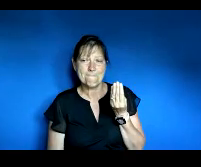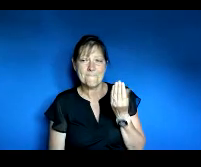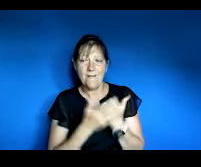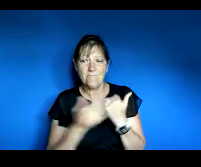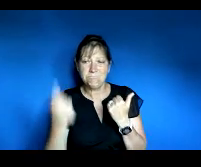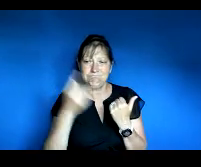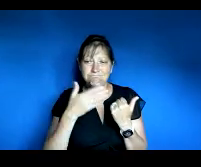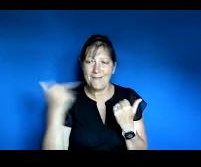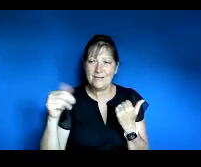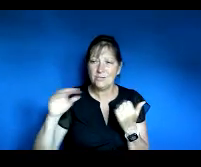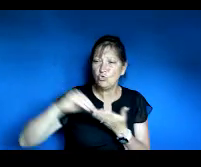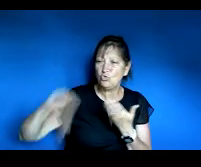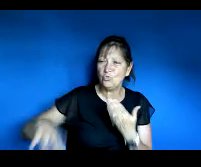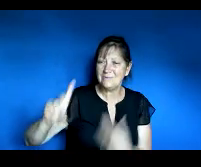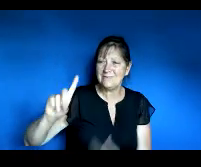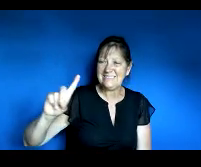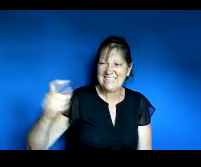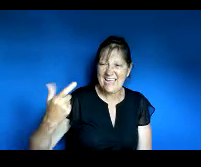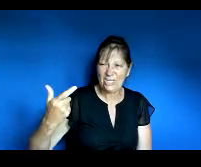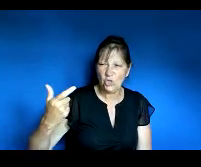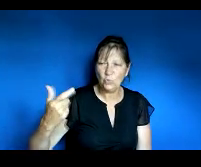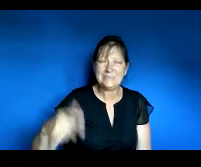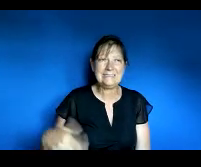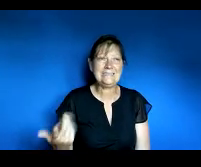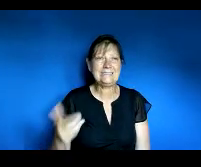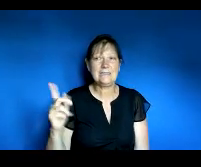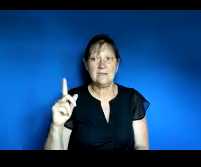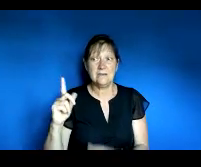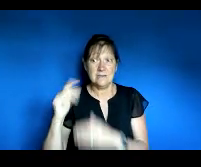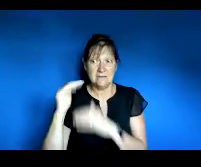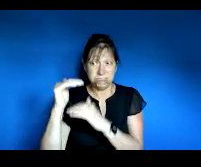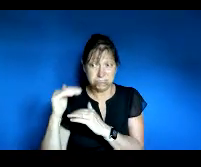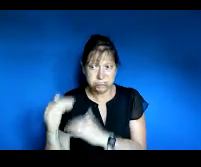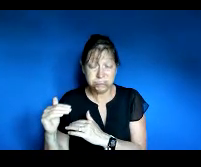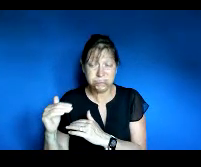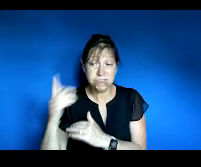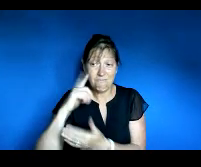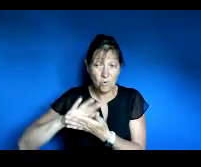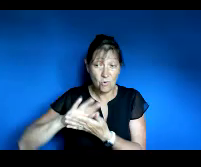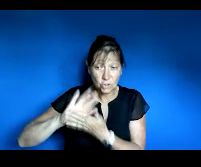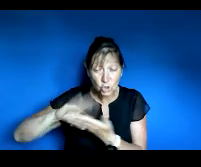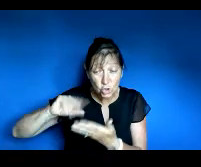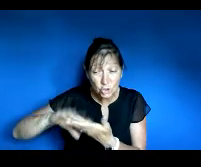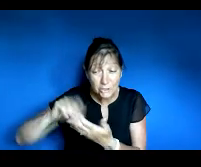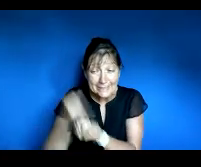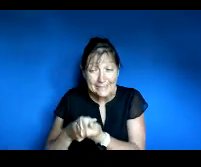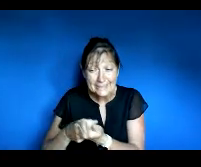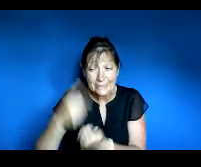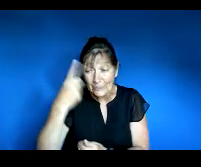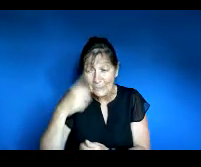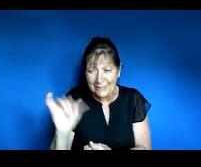what functional limitations might result of that, how that shows up in an academic context, or just any context at the university,